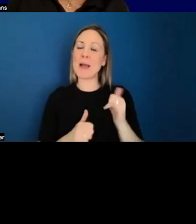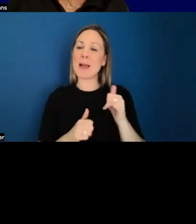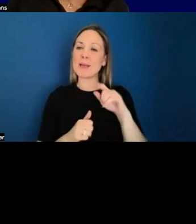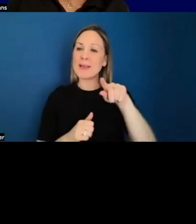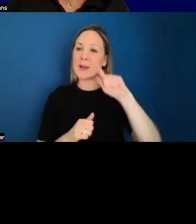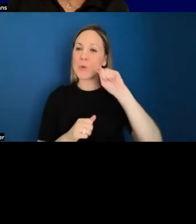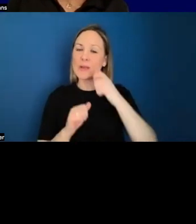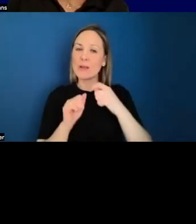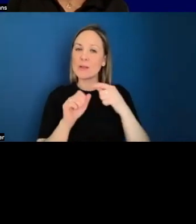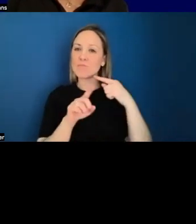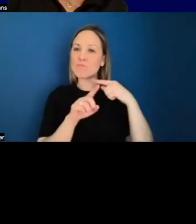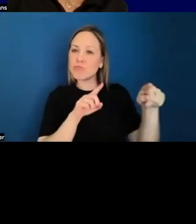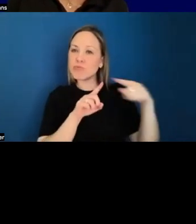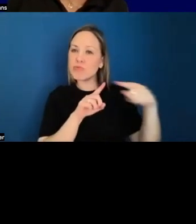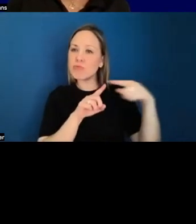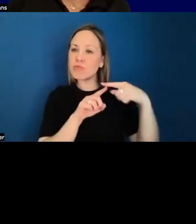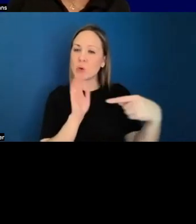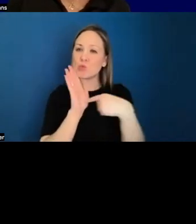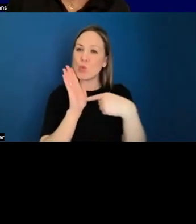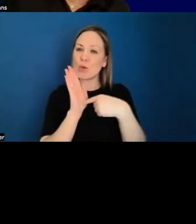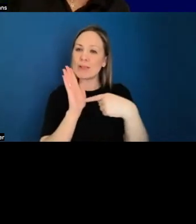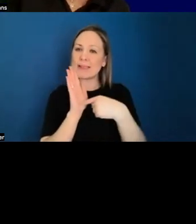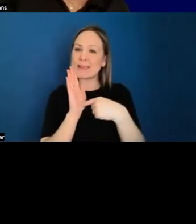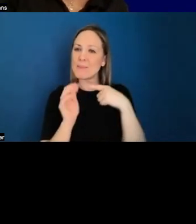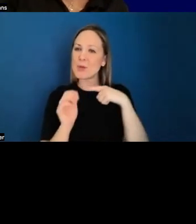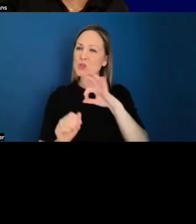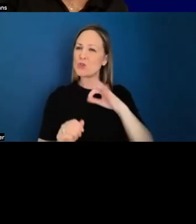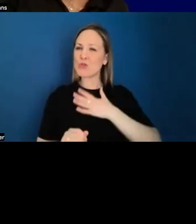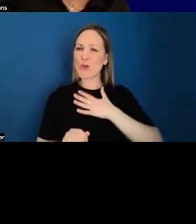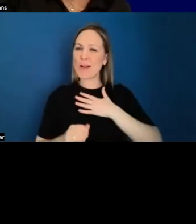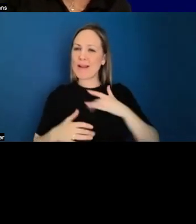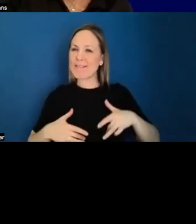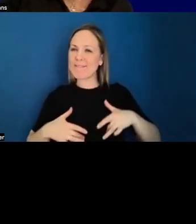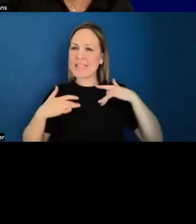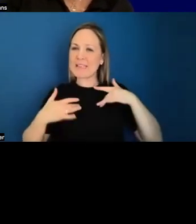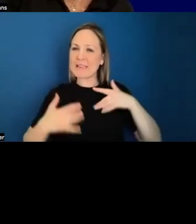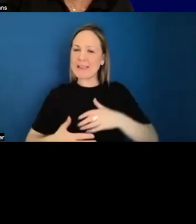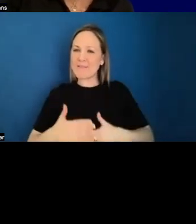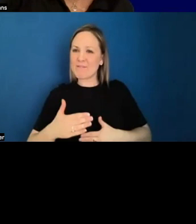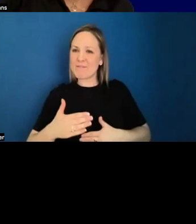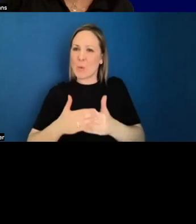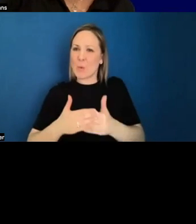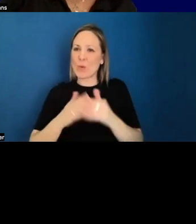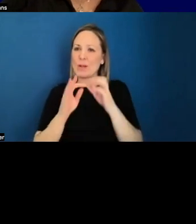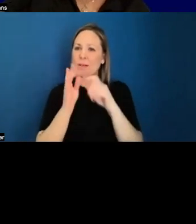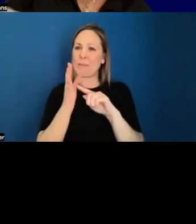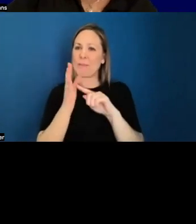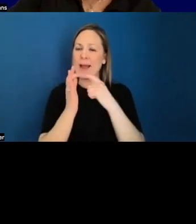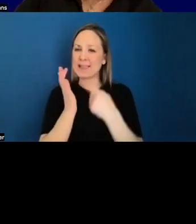than necessary because they don't like the feeling of their bladder when it is full.